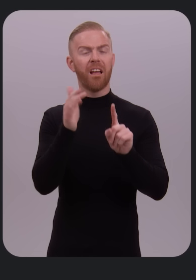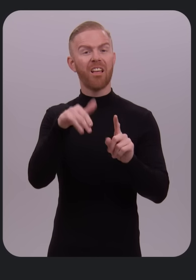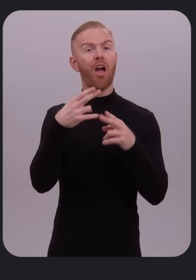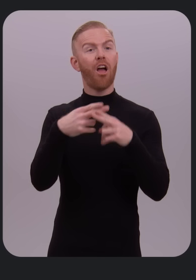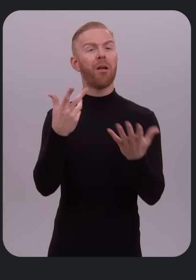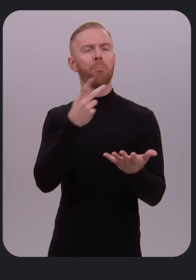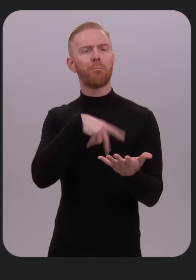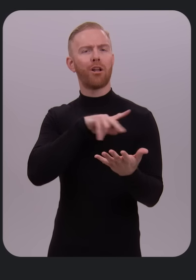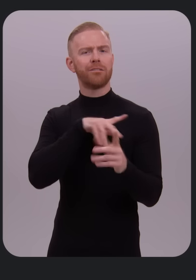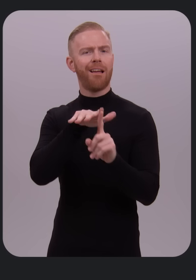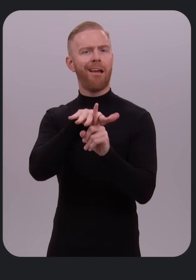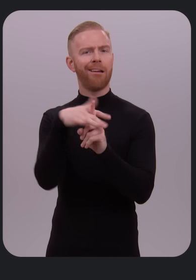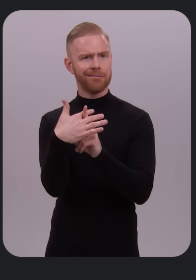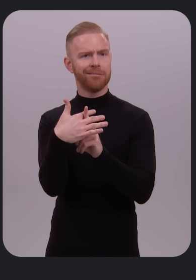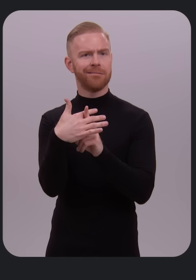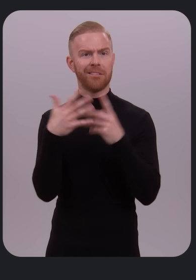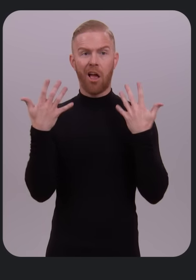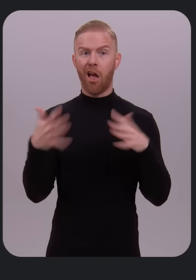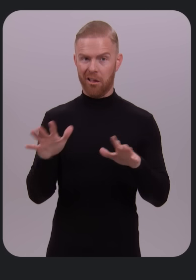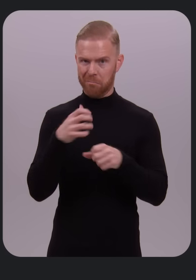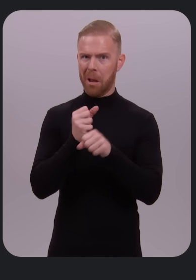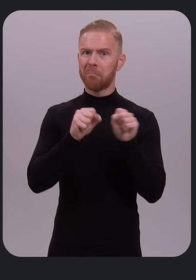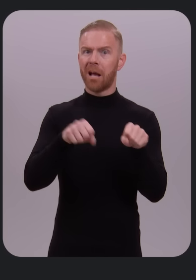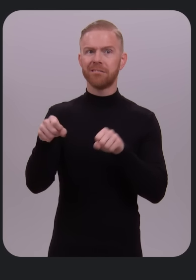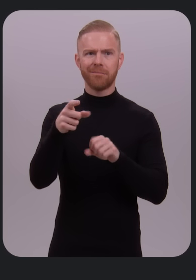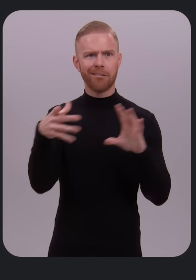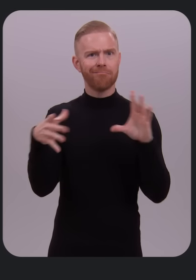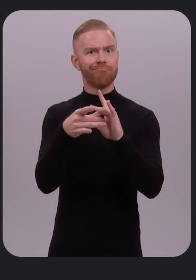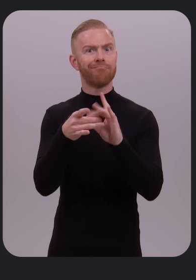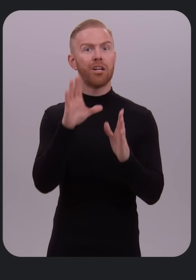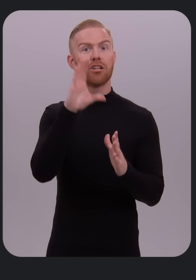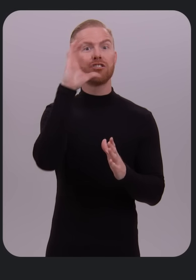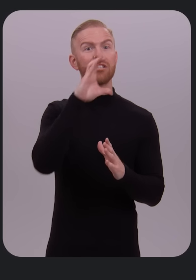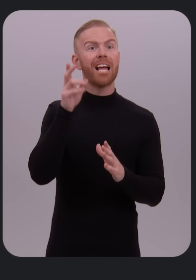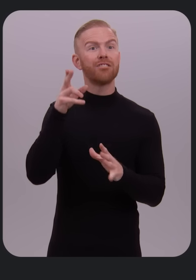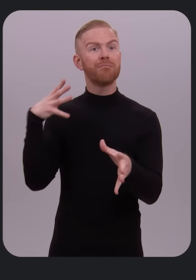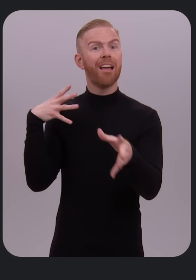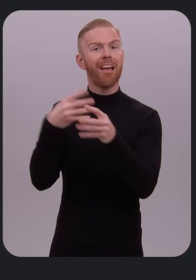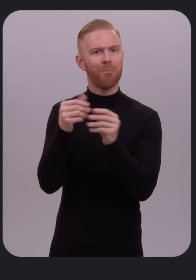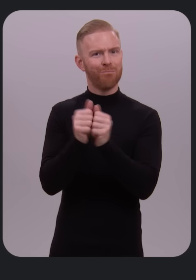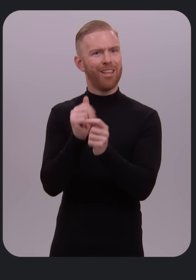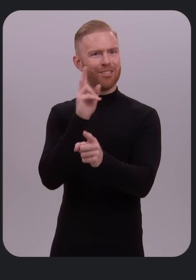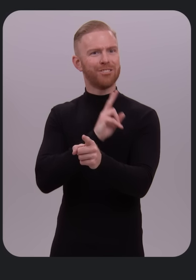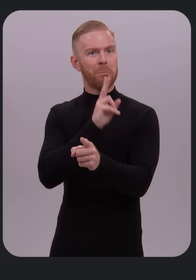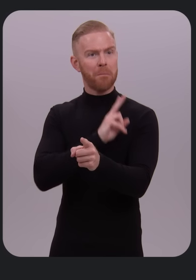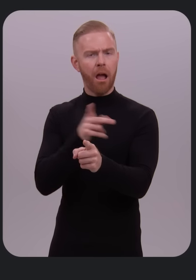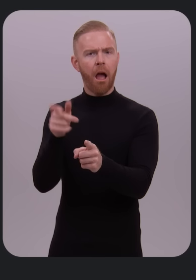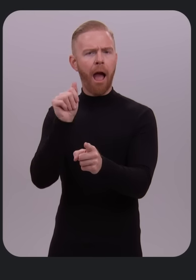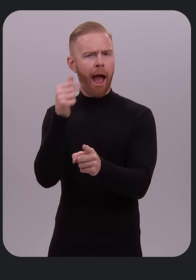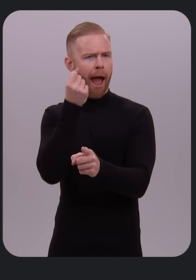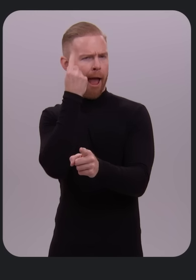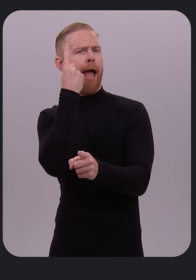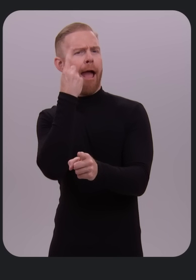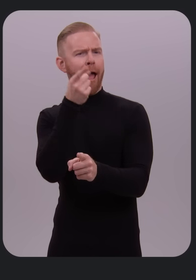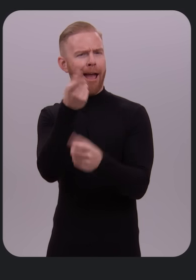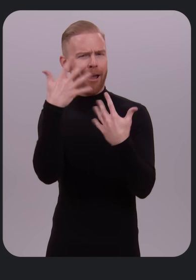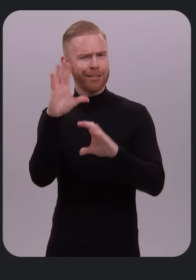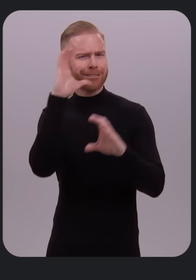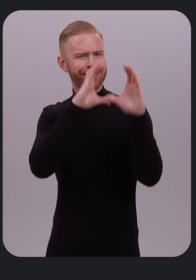And we've already made it possible for you to connect your search history with Gemini, so it can understand that you've searched for recipes in the past